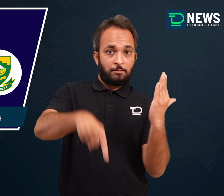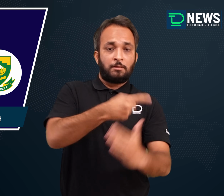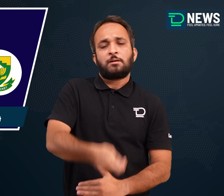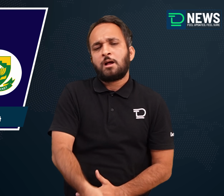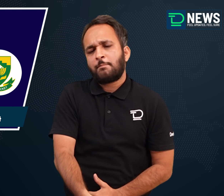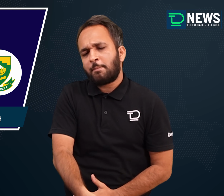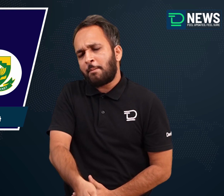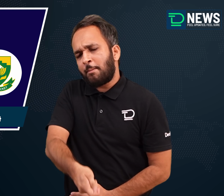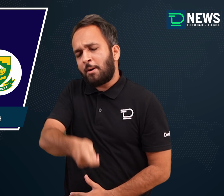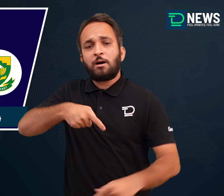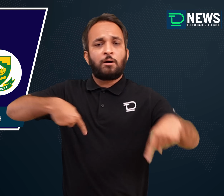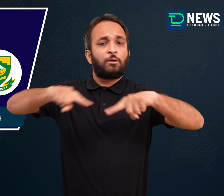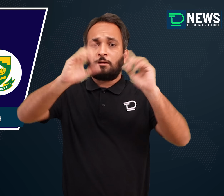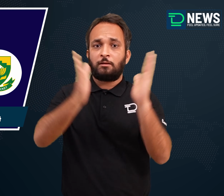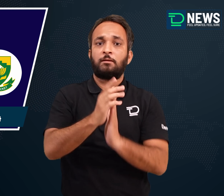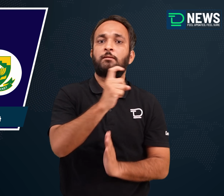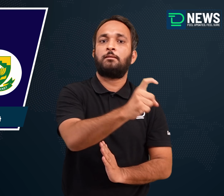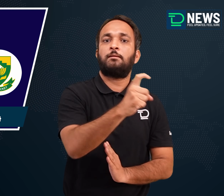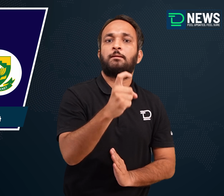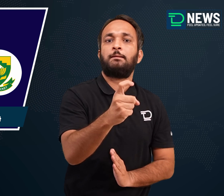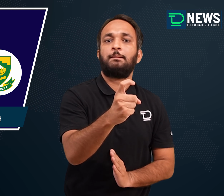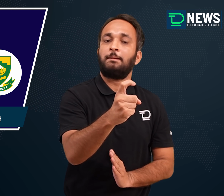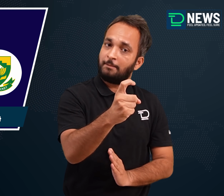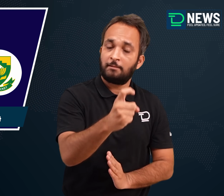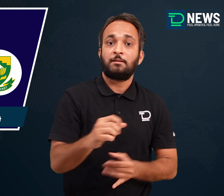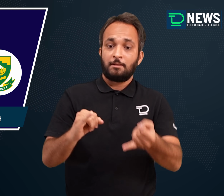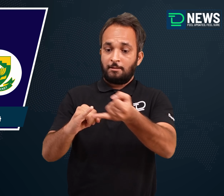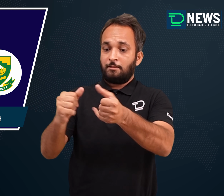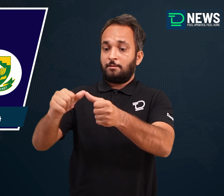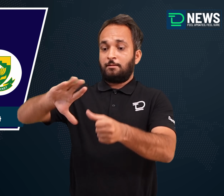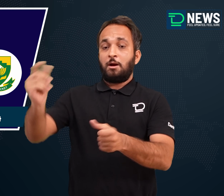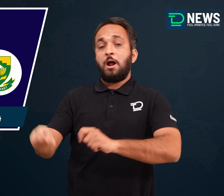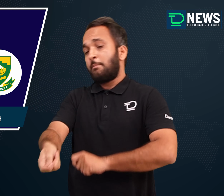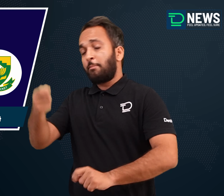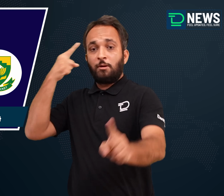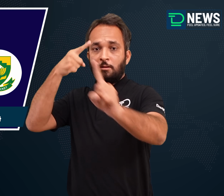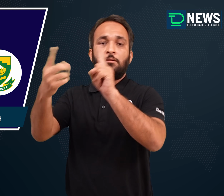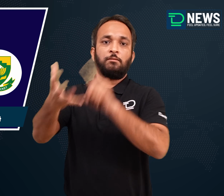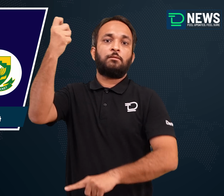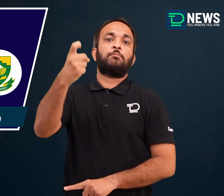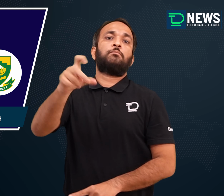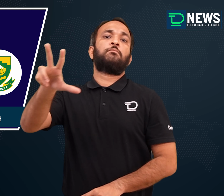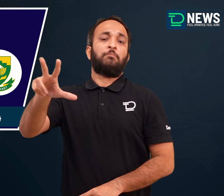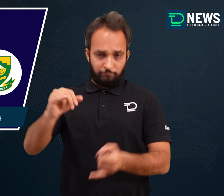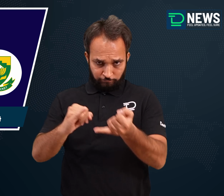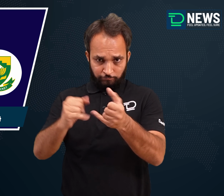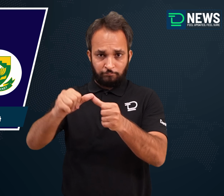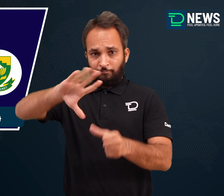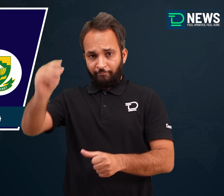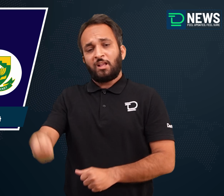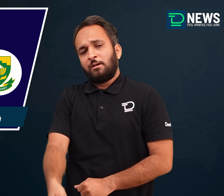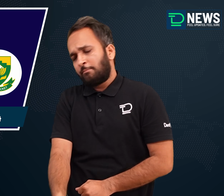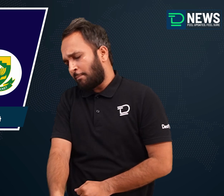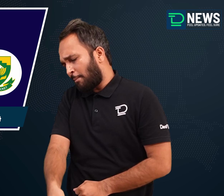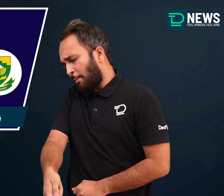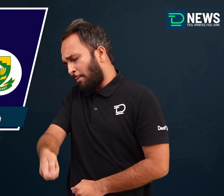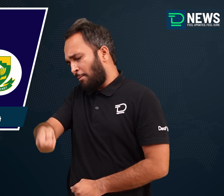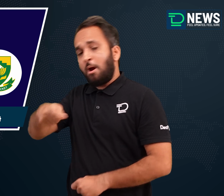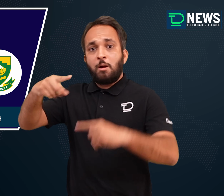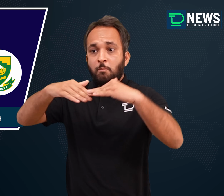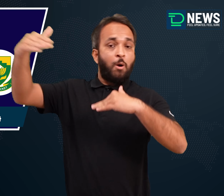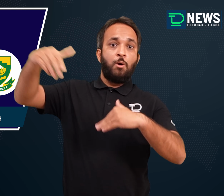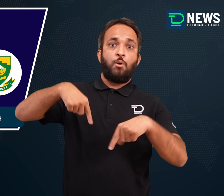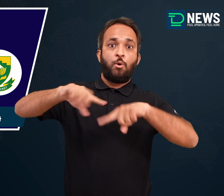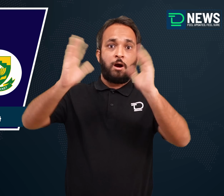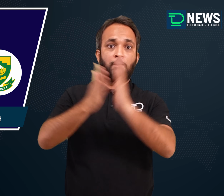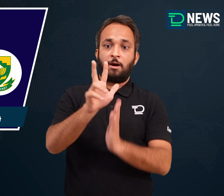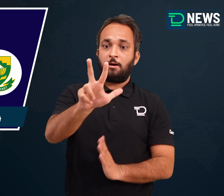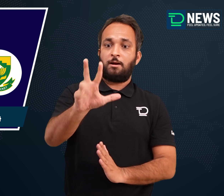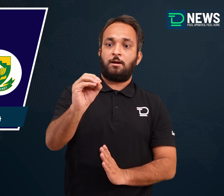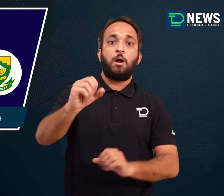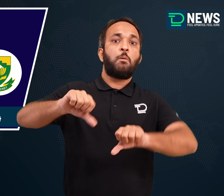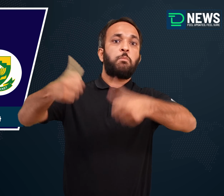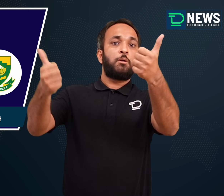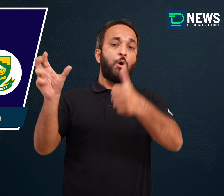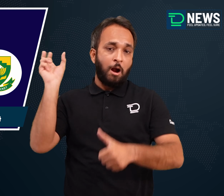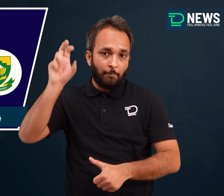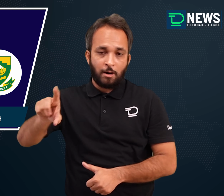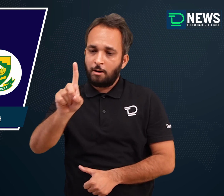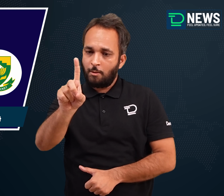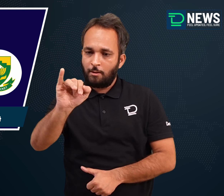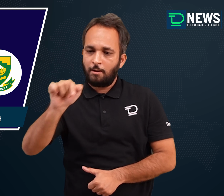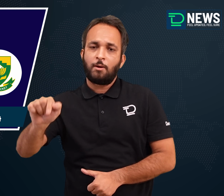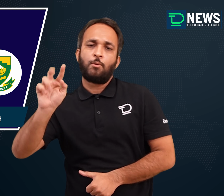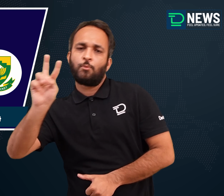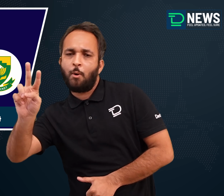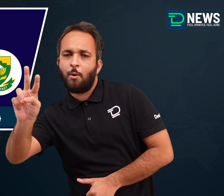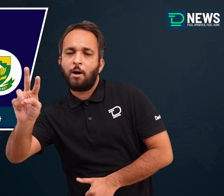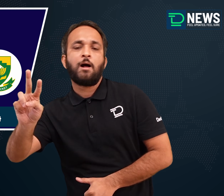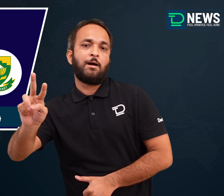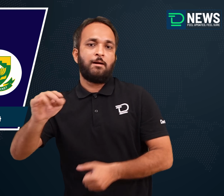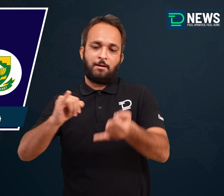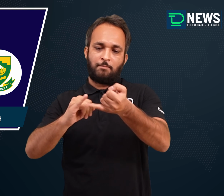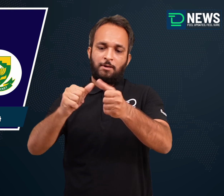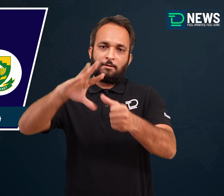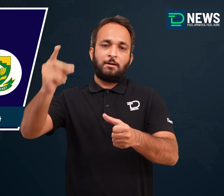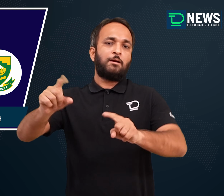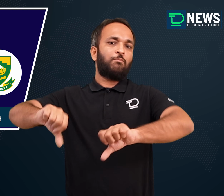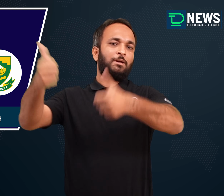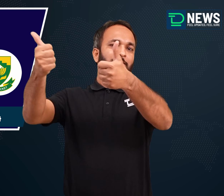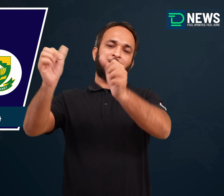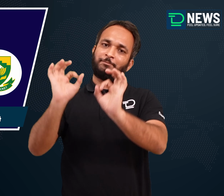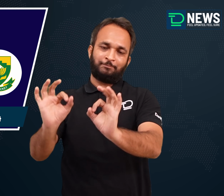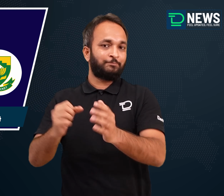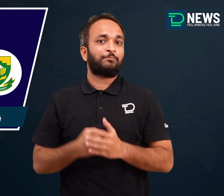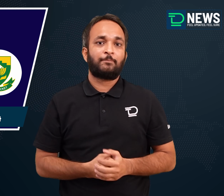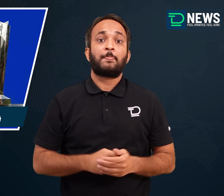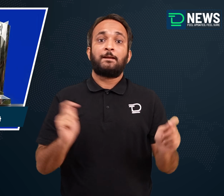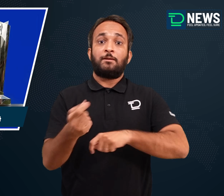The Sri Lankan team scored just 77 runs, even though the South African team reached the target of 78 in 16.2 overs.